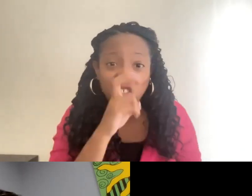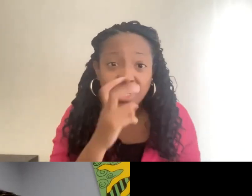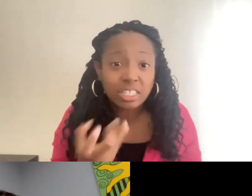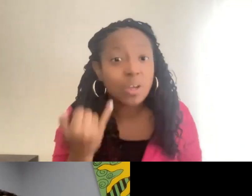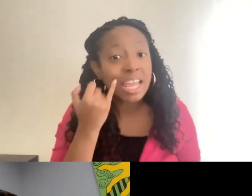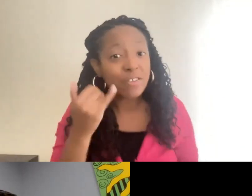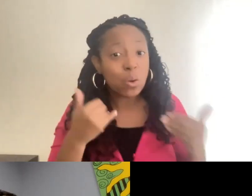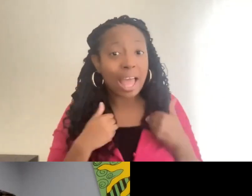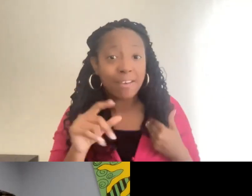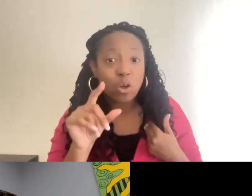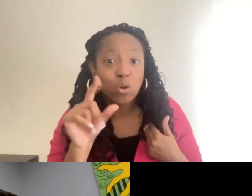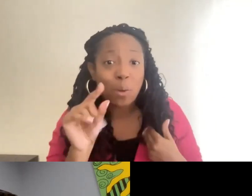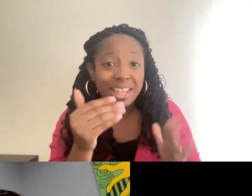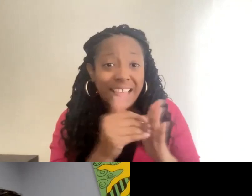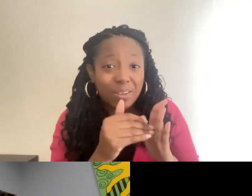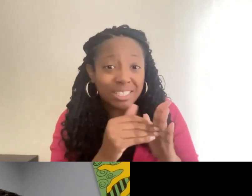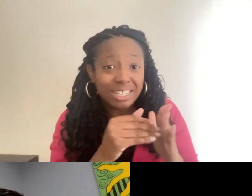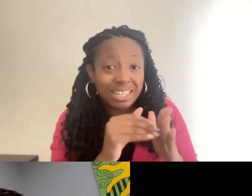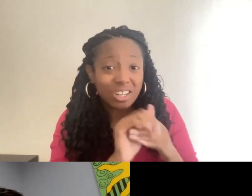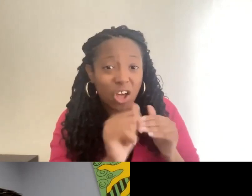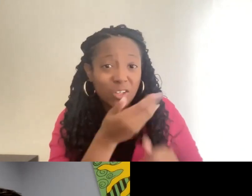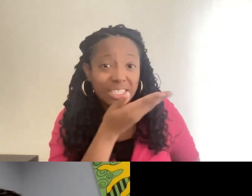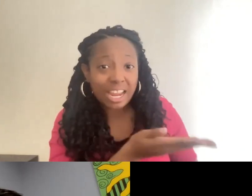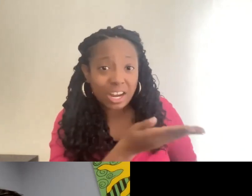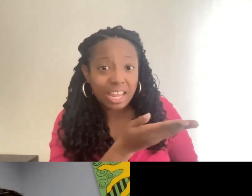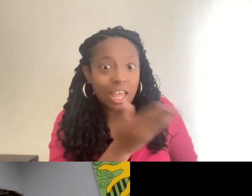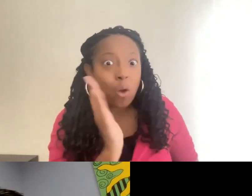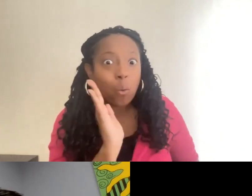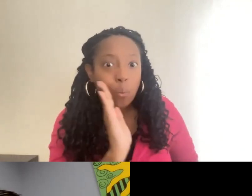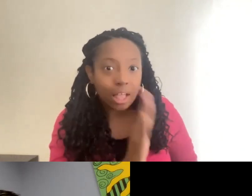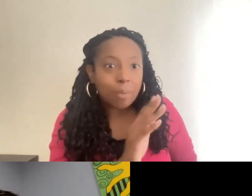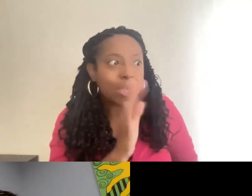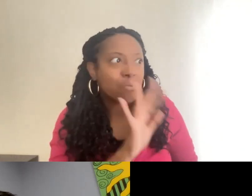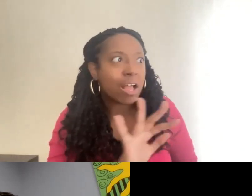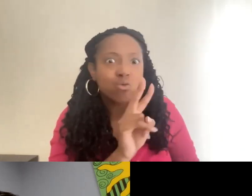going to take us to two years to get that money over we need to be benefit planning right meaning